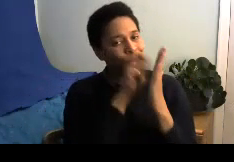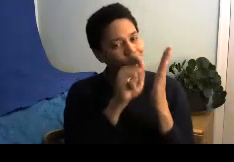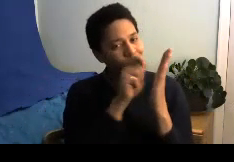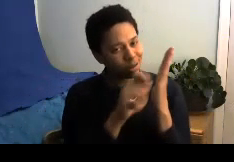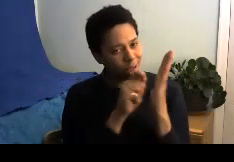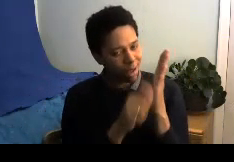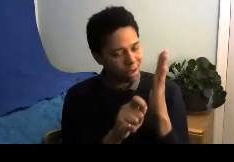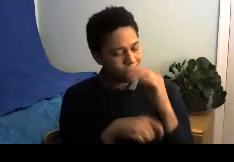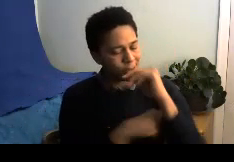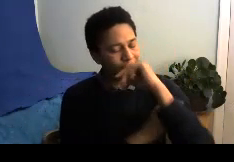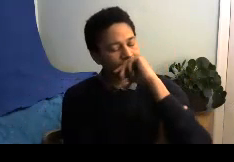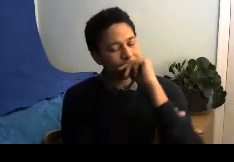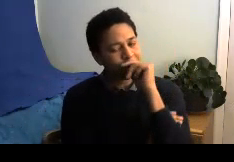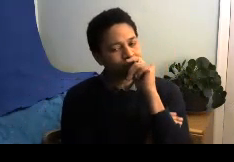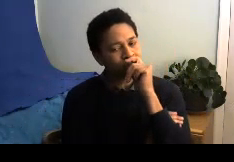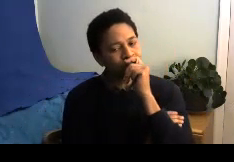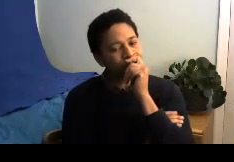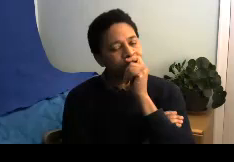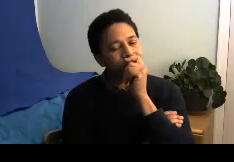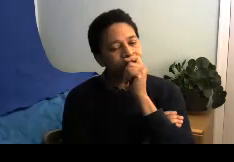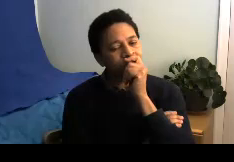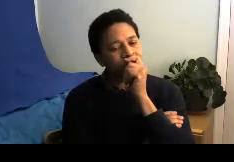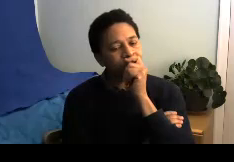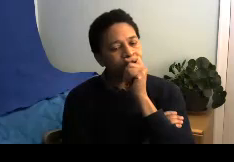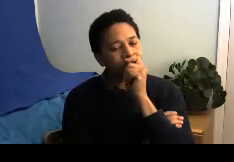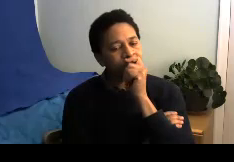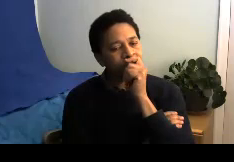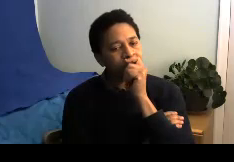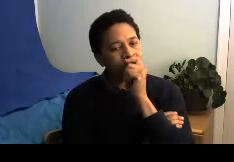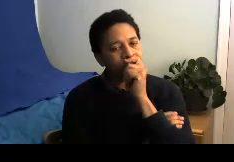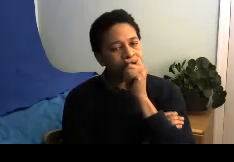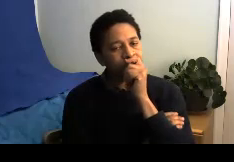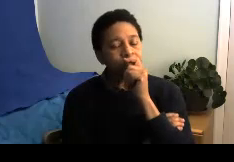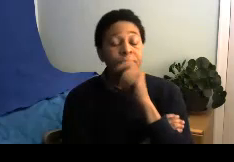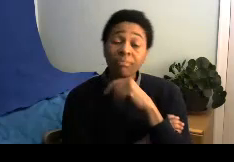Paul: Um, well, I mean, I could answer that question simply, or